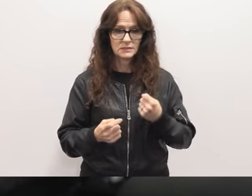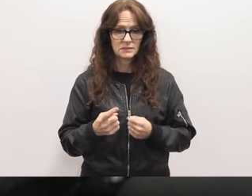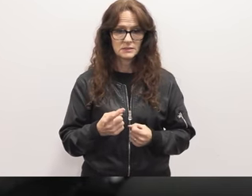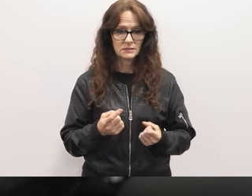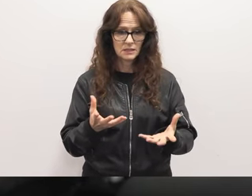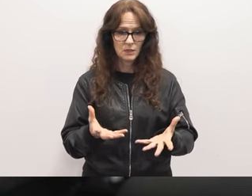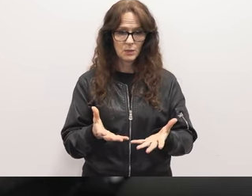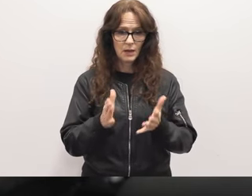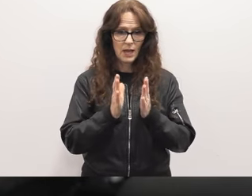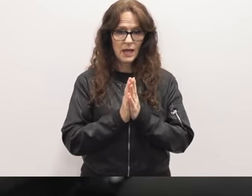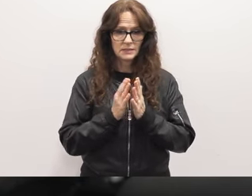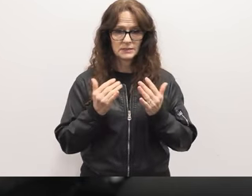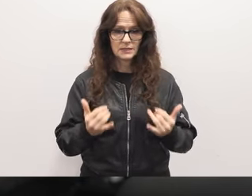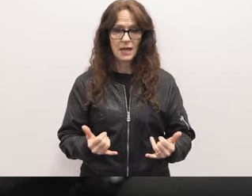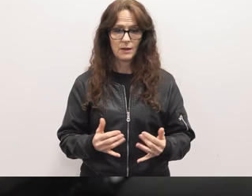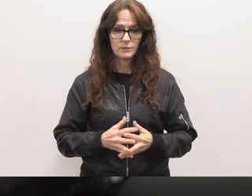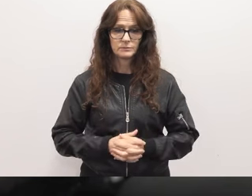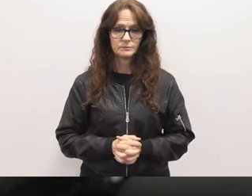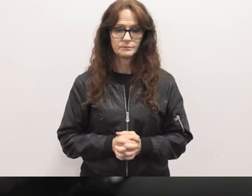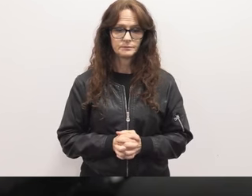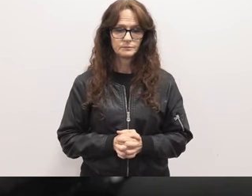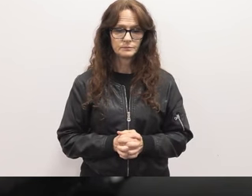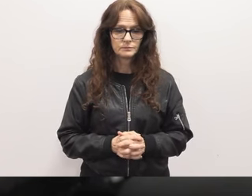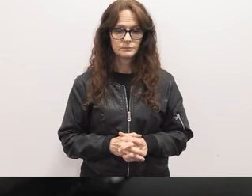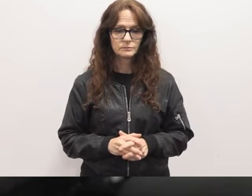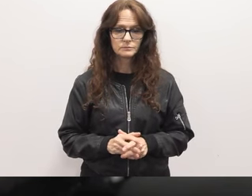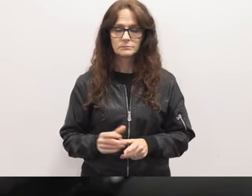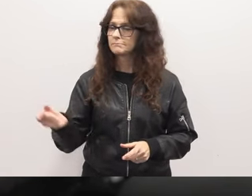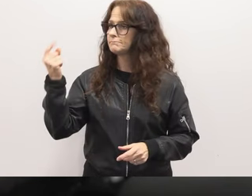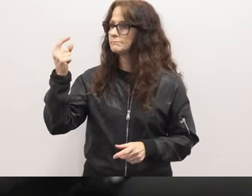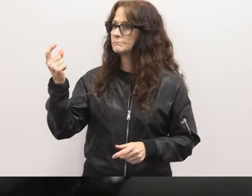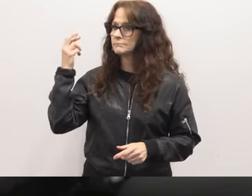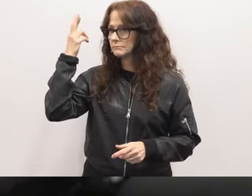[Doug Otto] I understand the rationale now. Okay.